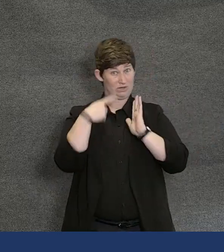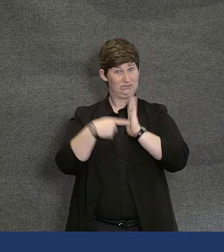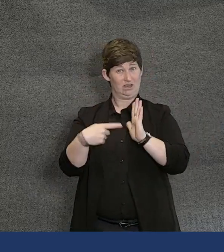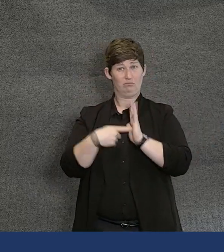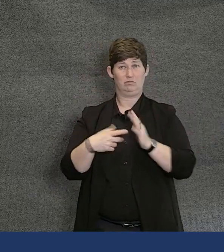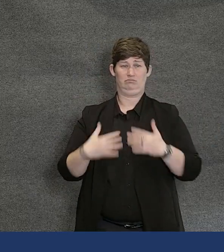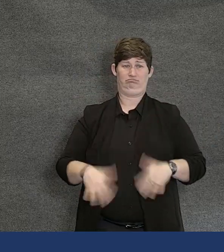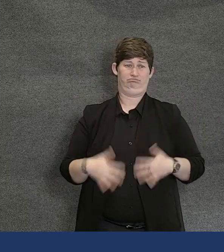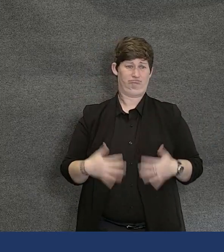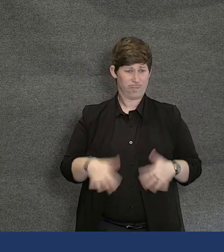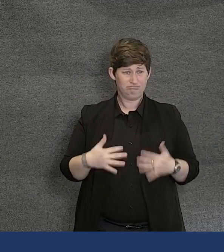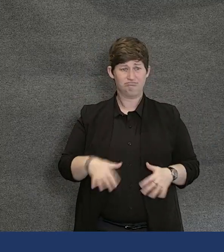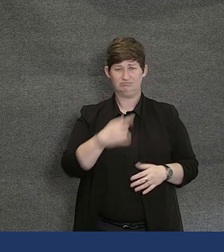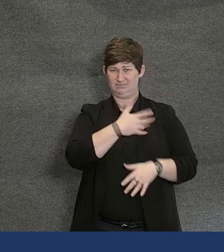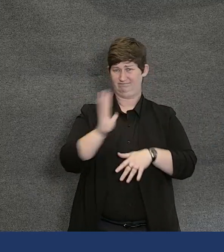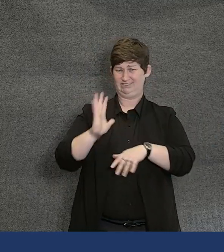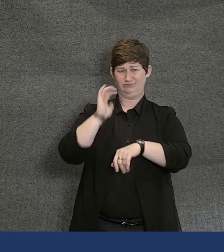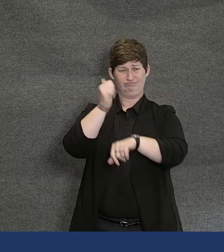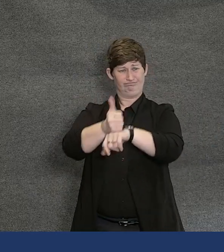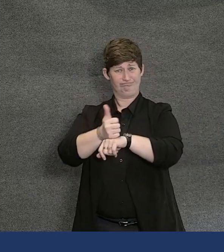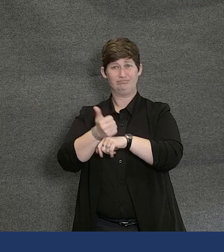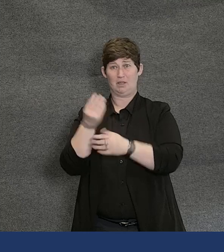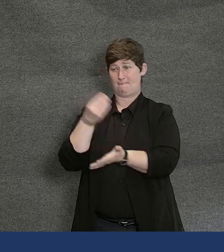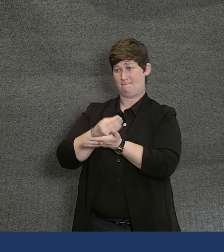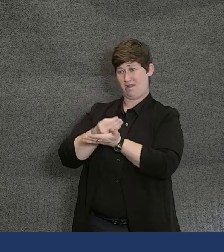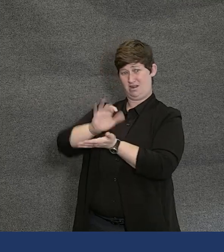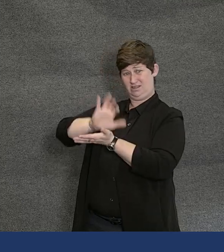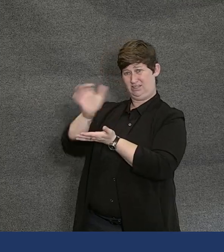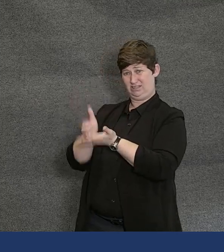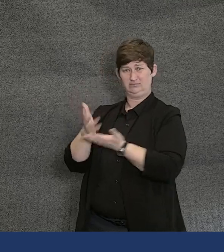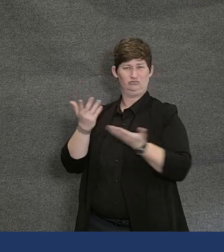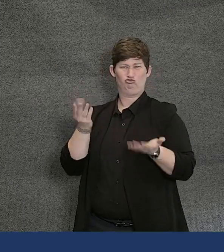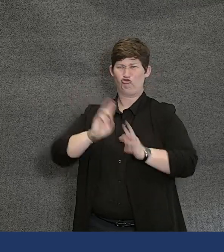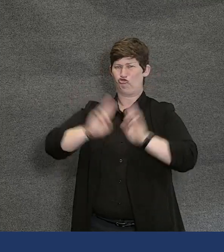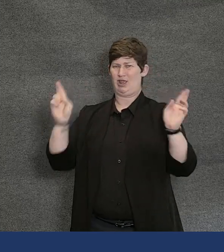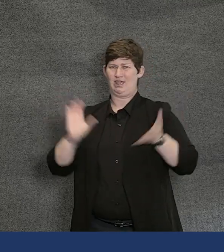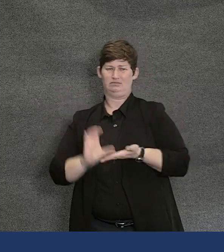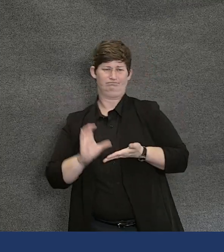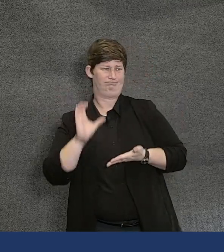they have established a fund to enable on-demand transportation.